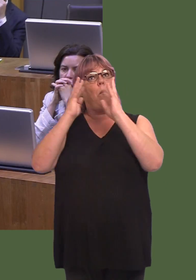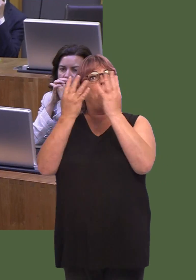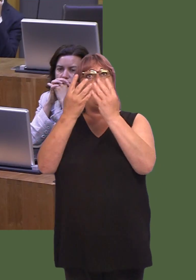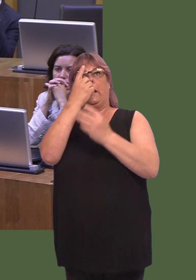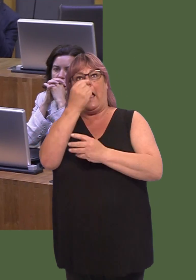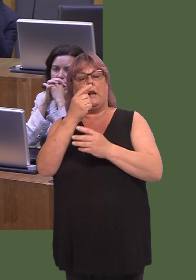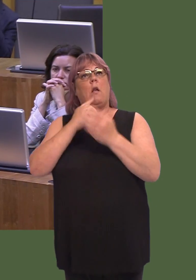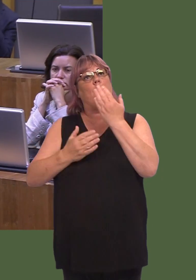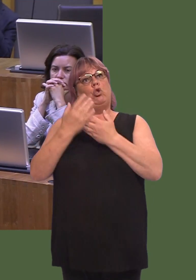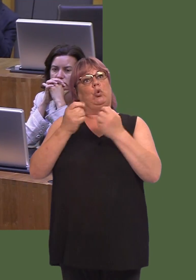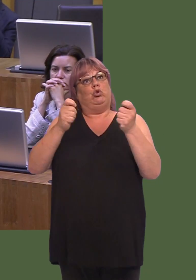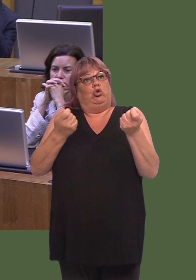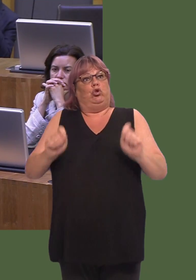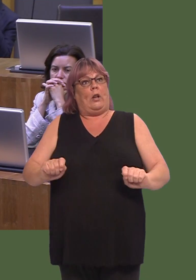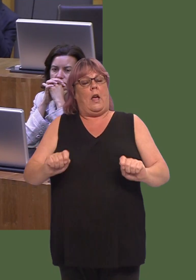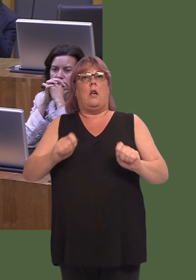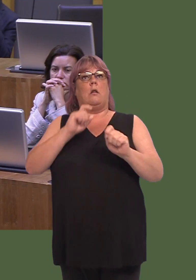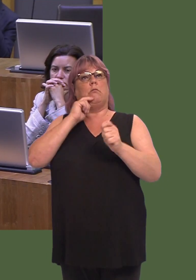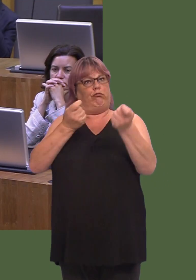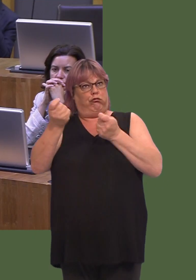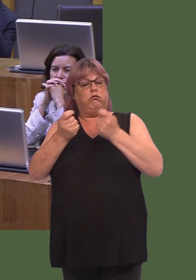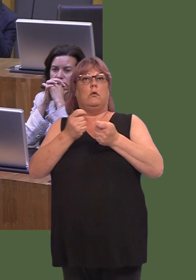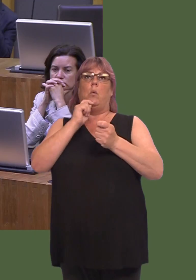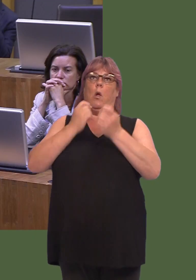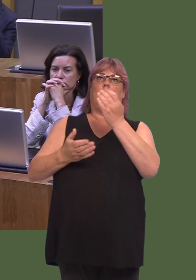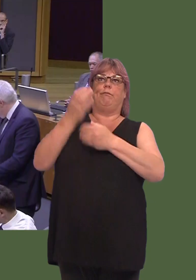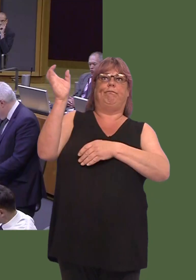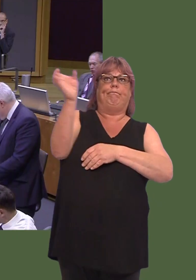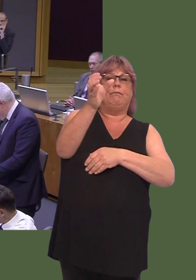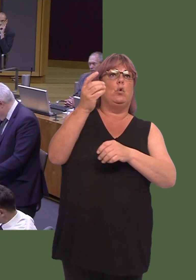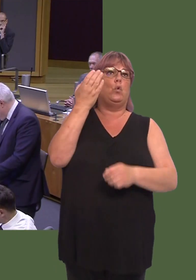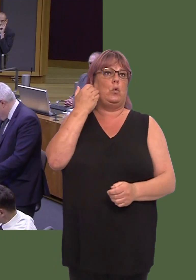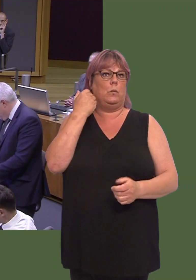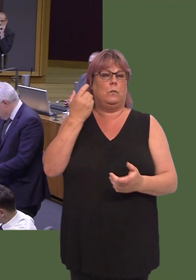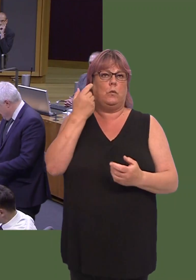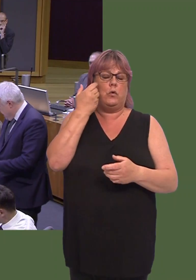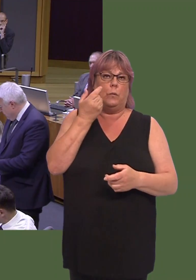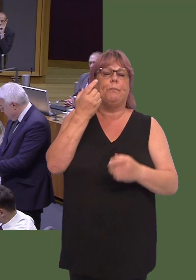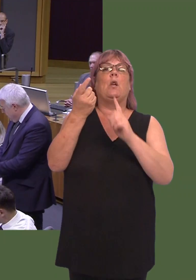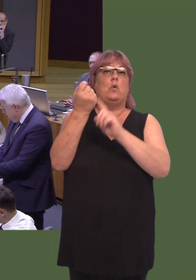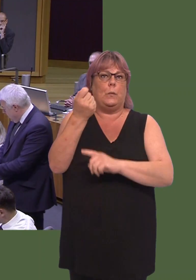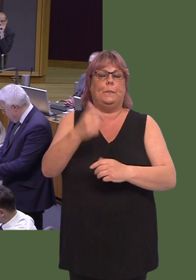A new chair will take up post shortly. I know that the Cabinet Secretary has published a written statement.